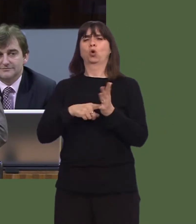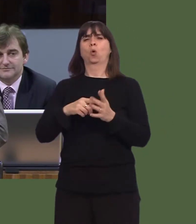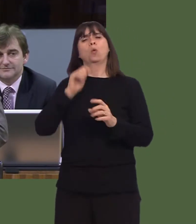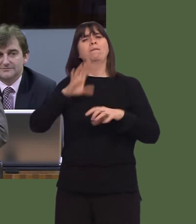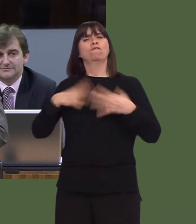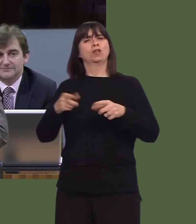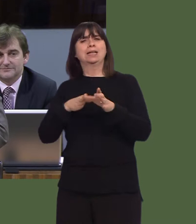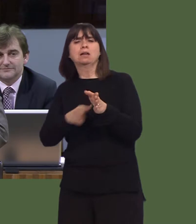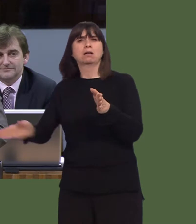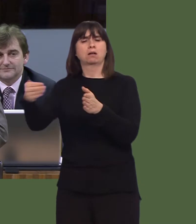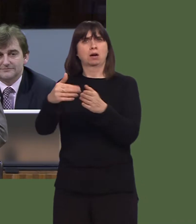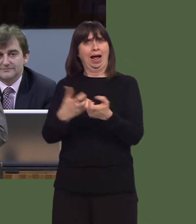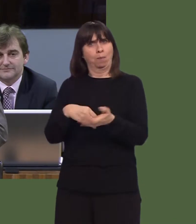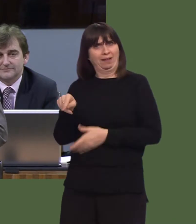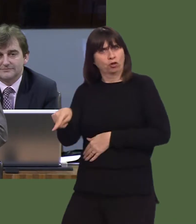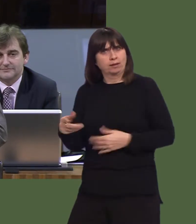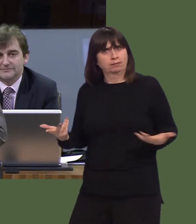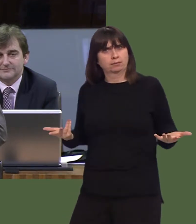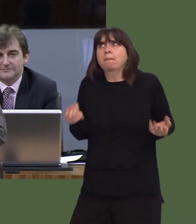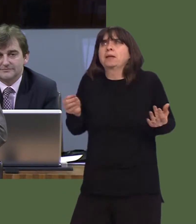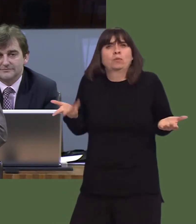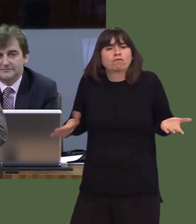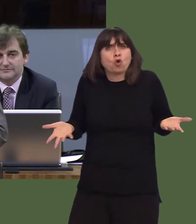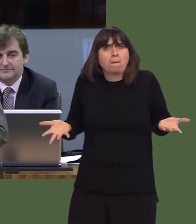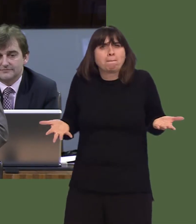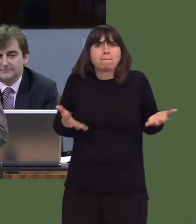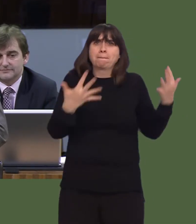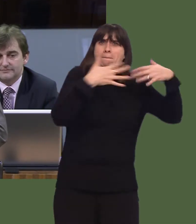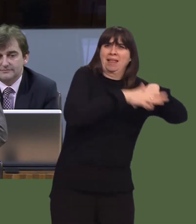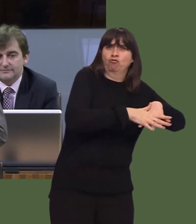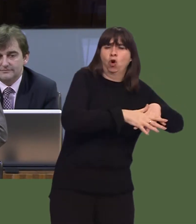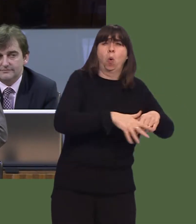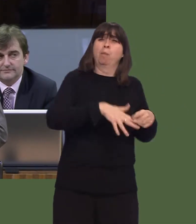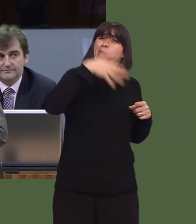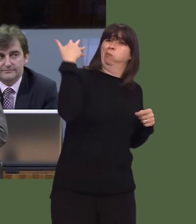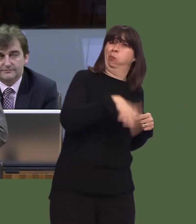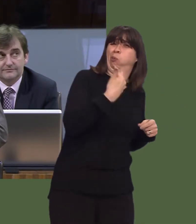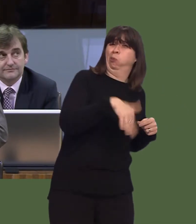looking to balance the budget for these two vital infrastructure projects here in south-east